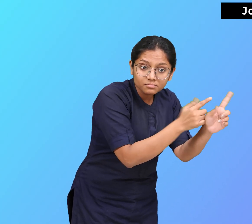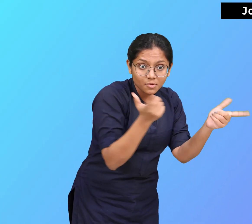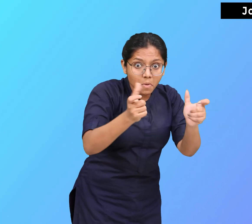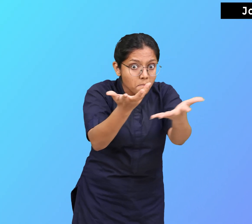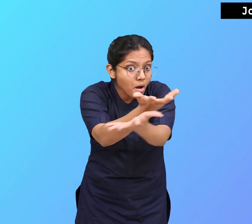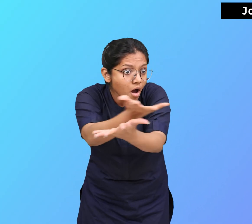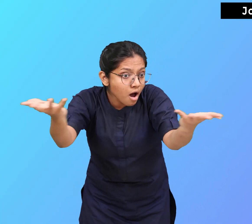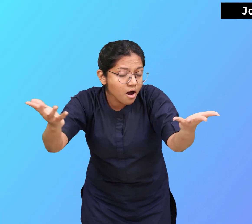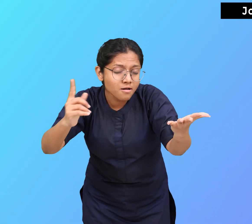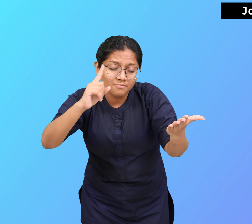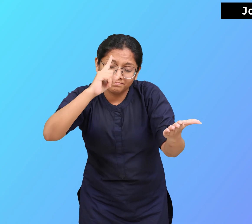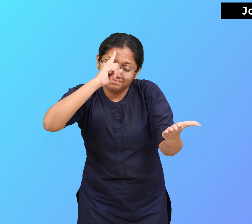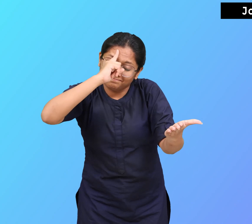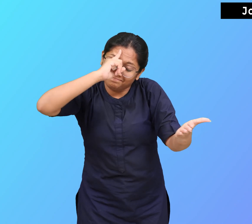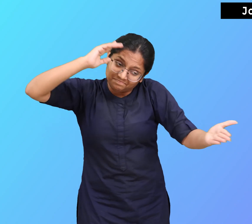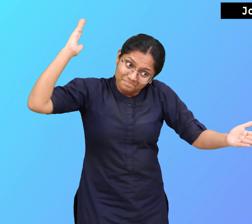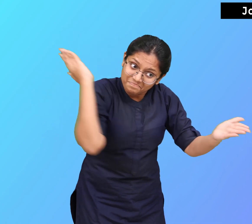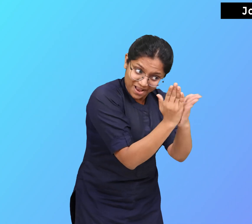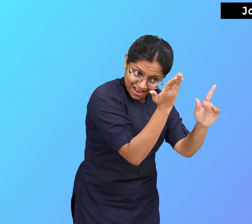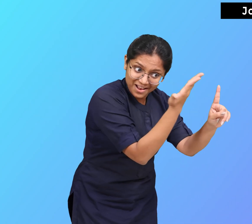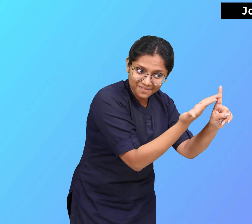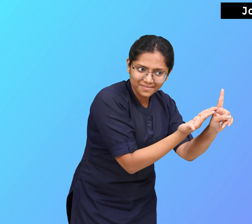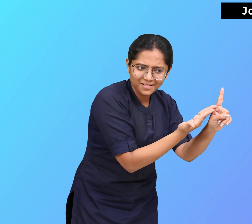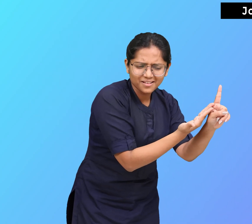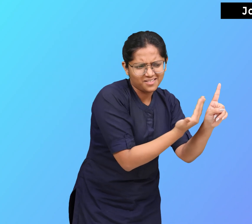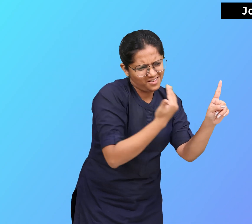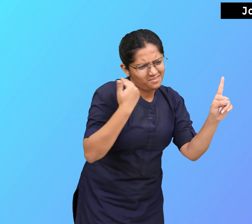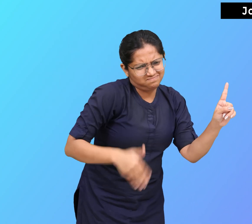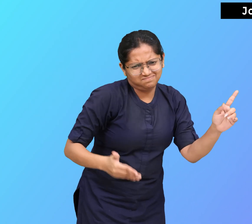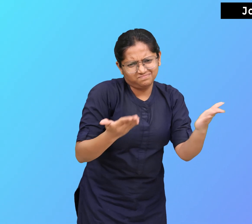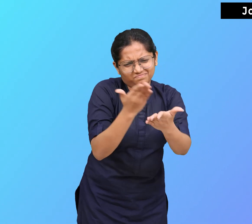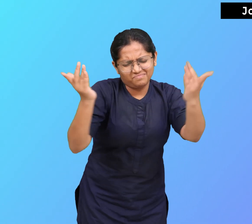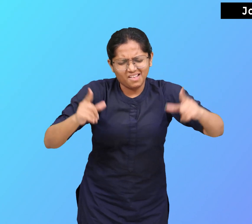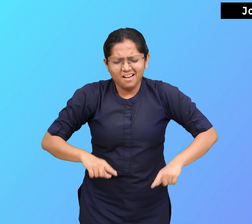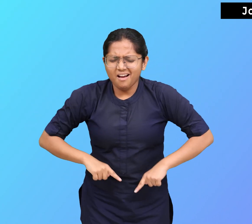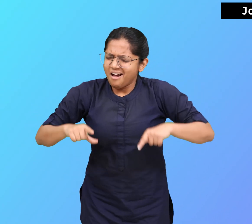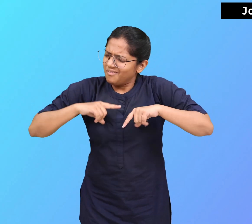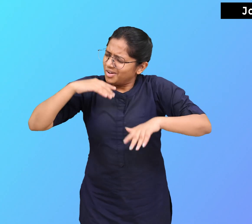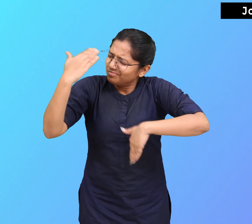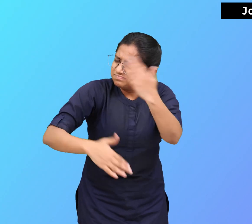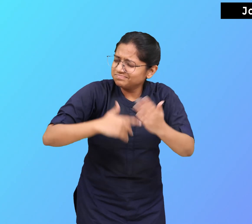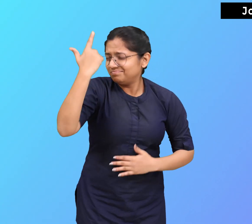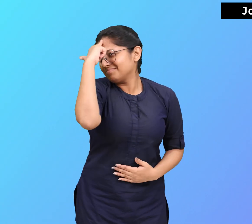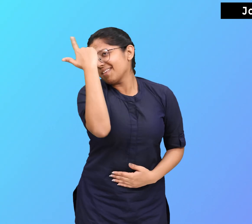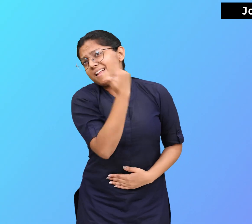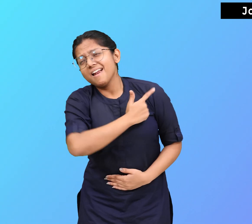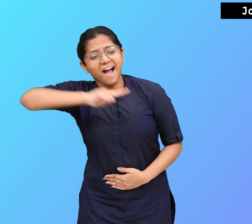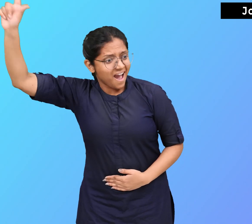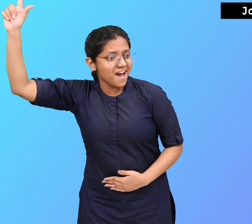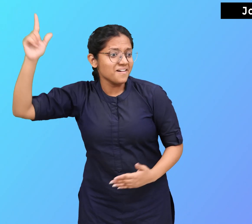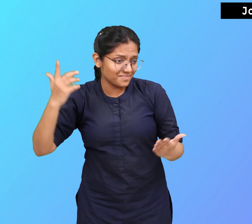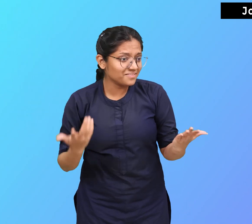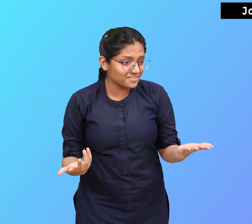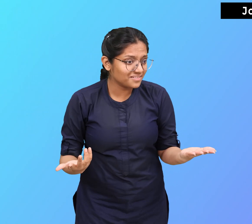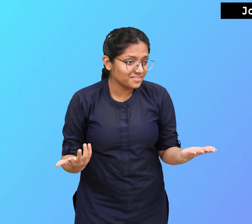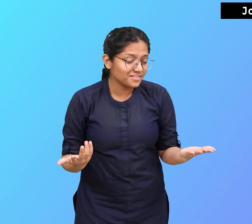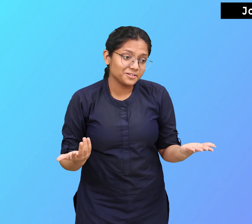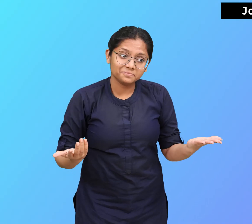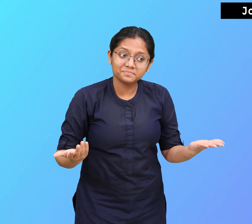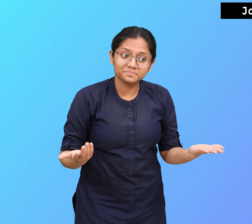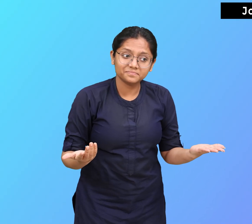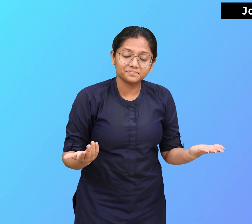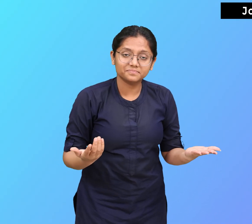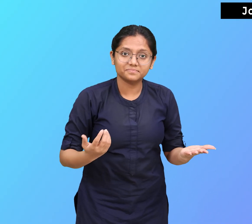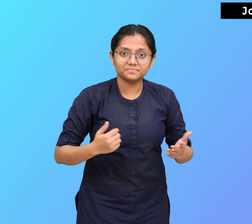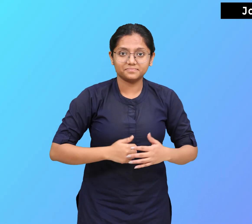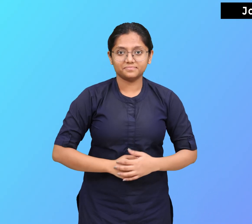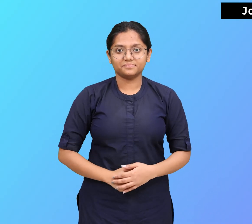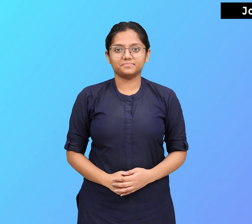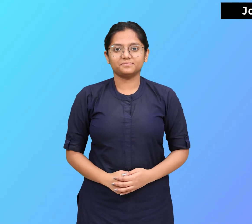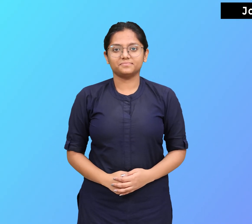Then everyone who believes in him can have eternal life.